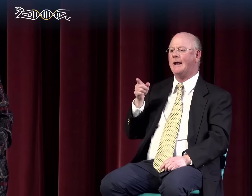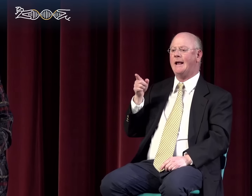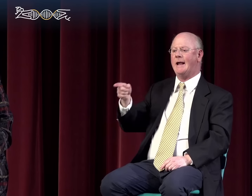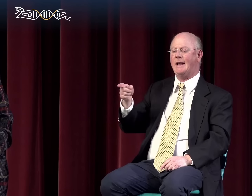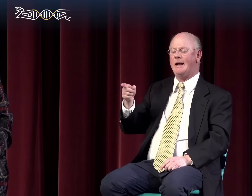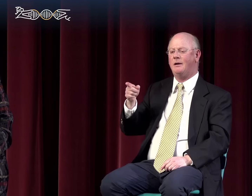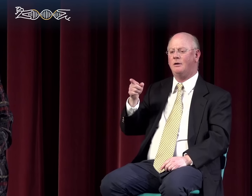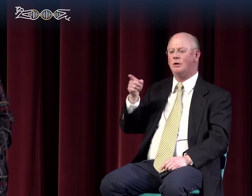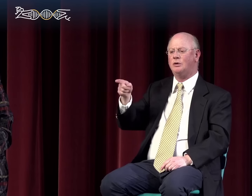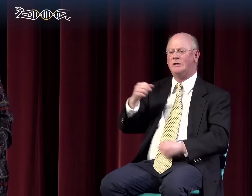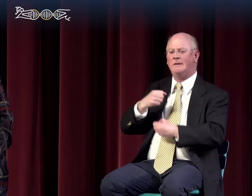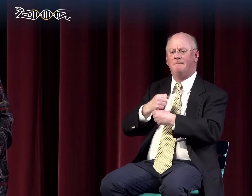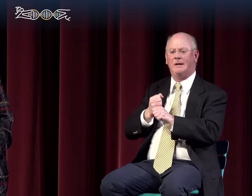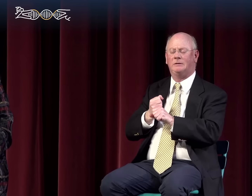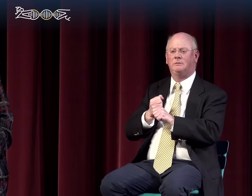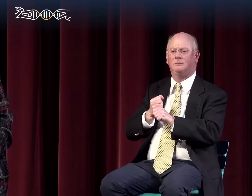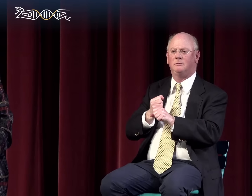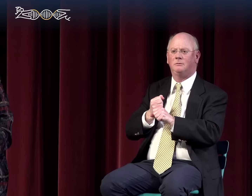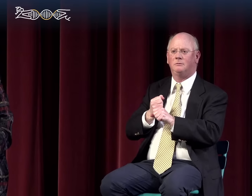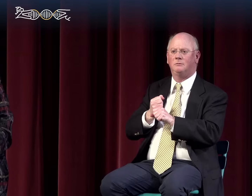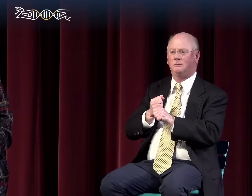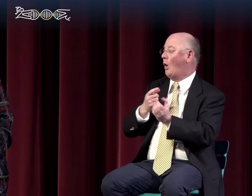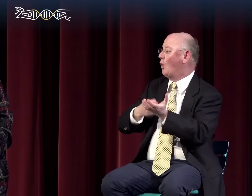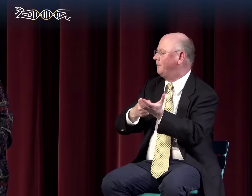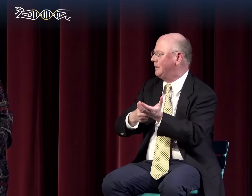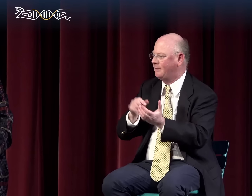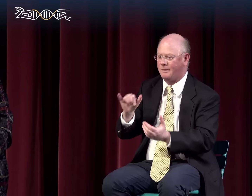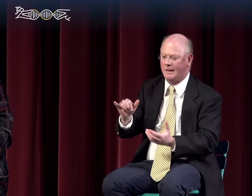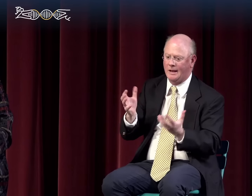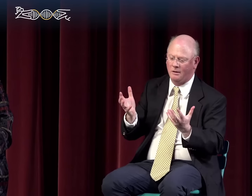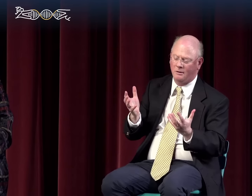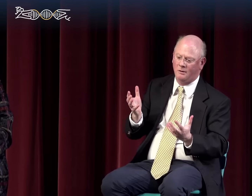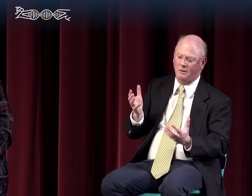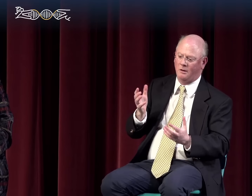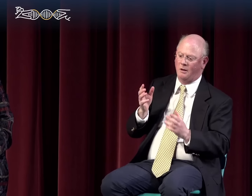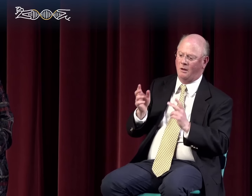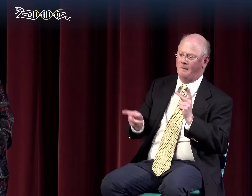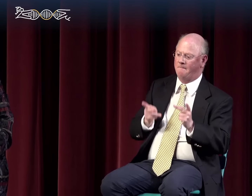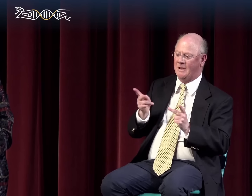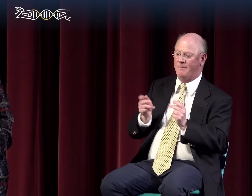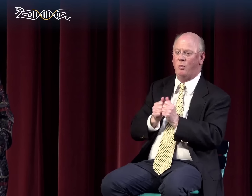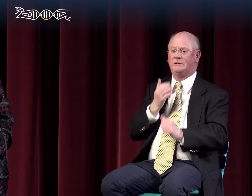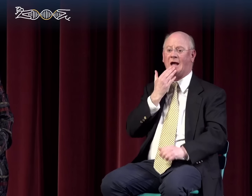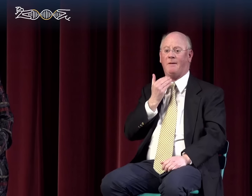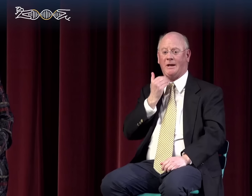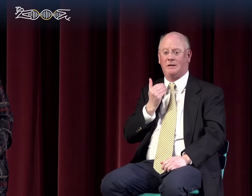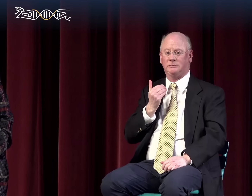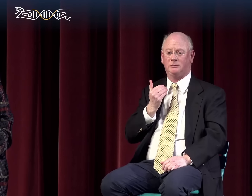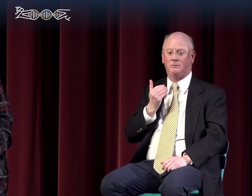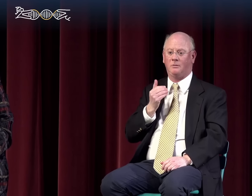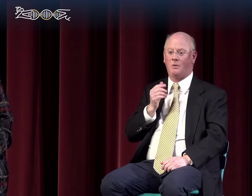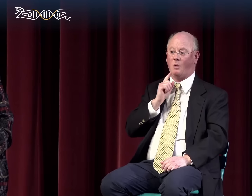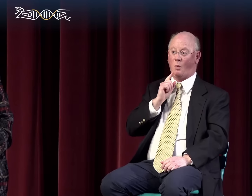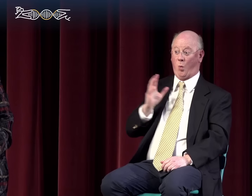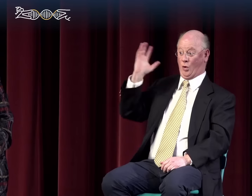argument about people with diabetes in the past, were a great concern for